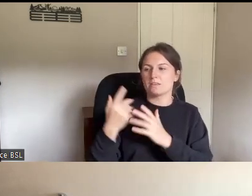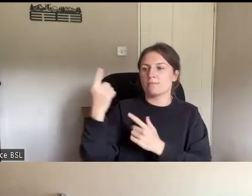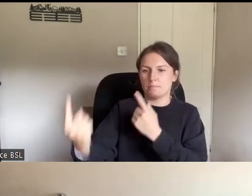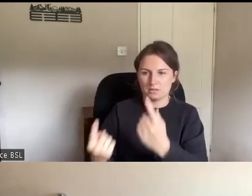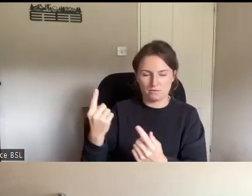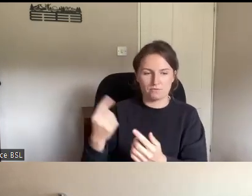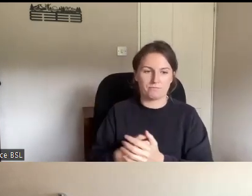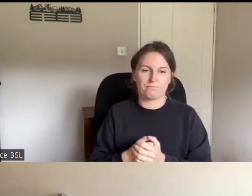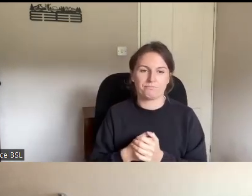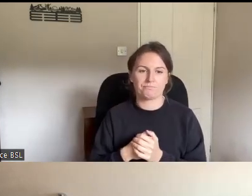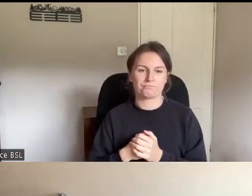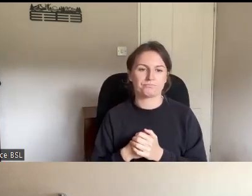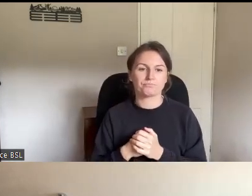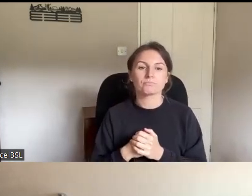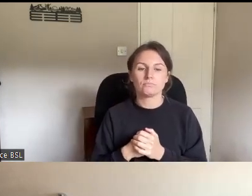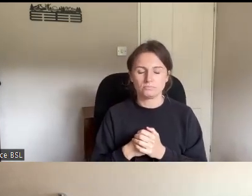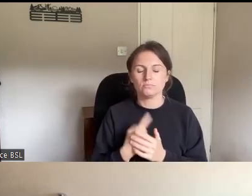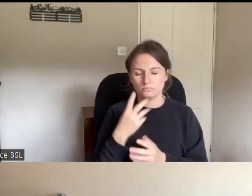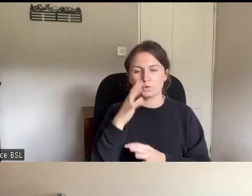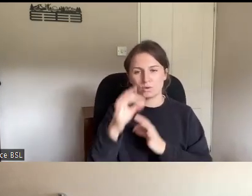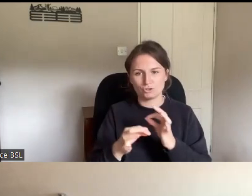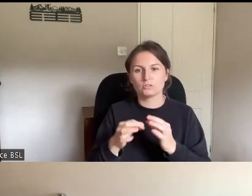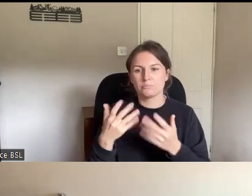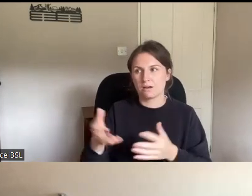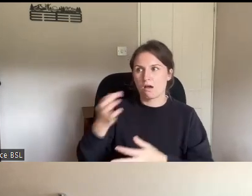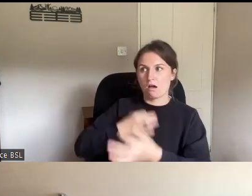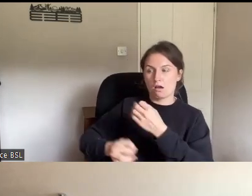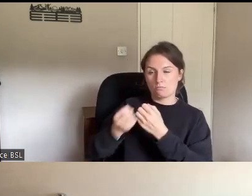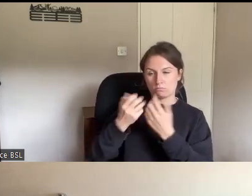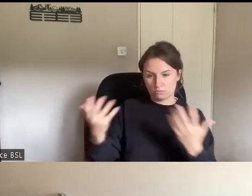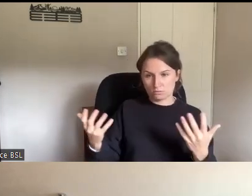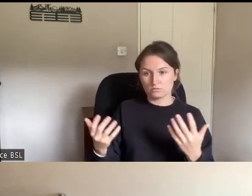One of the questions that we've been asked a lot is whether you can enter more than one category.